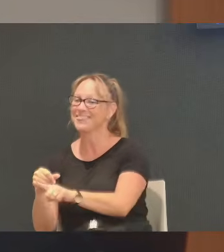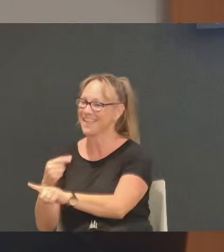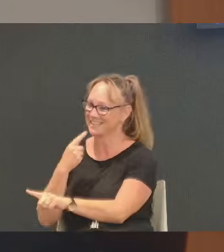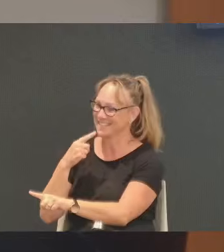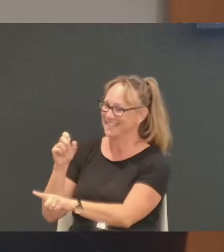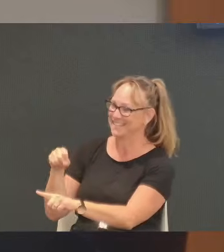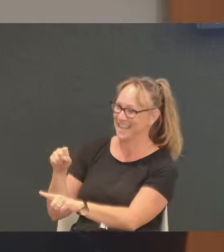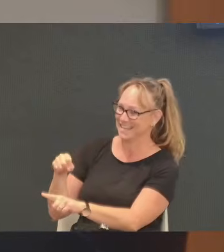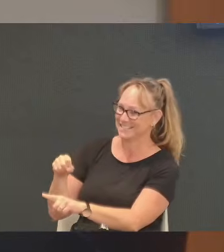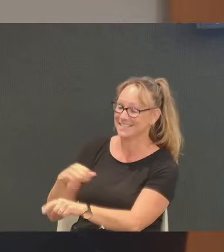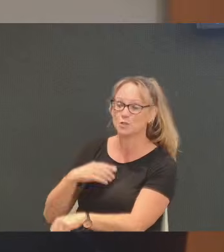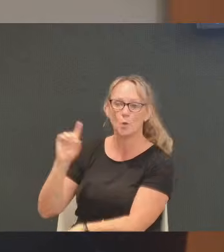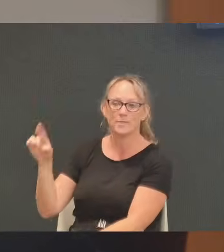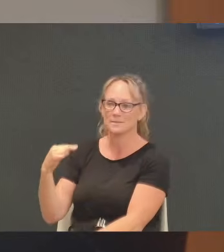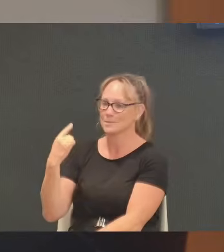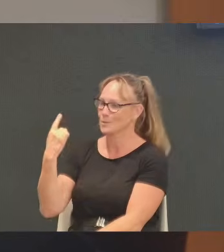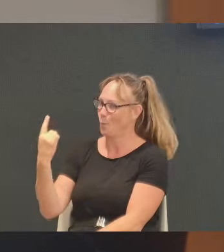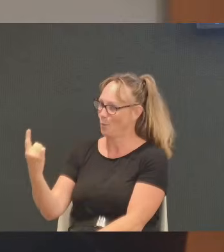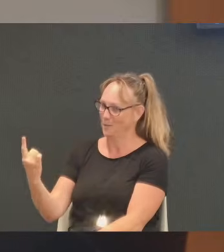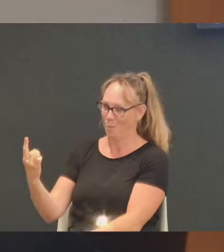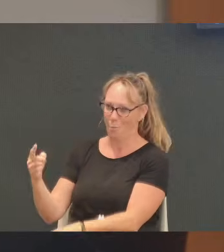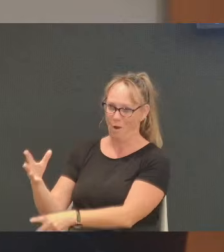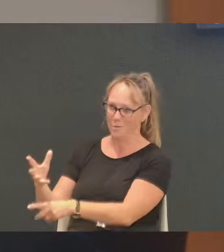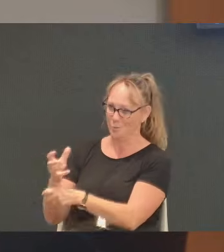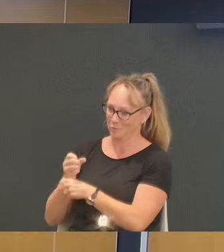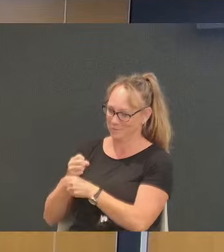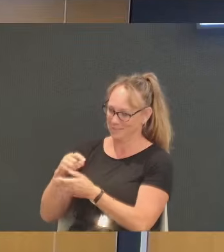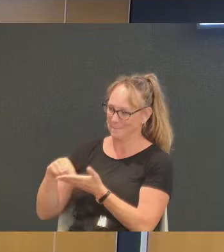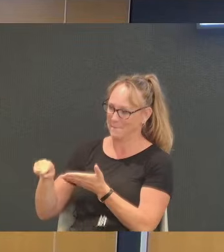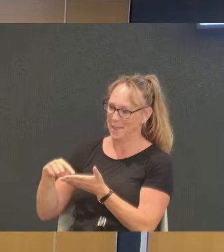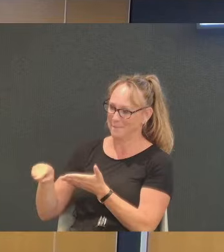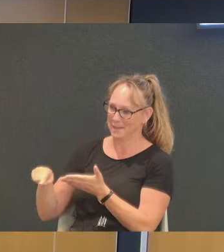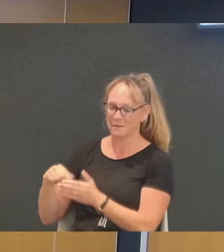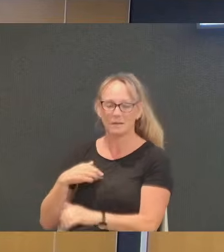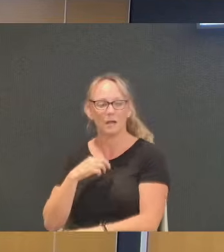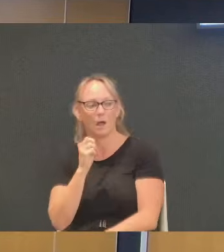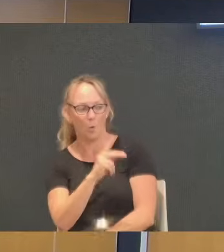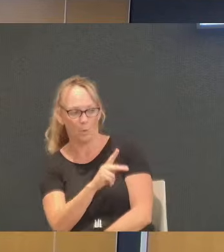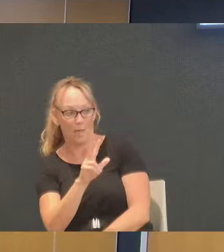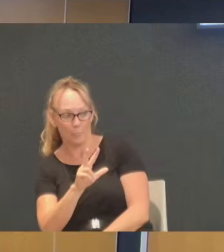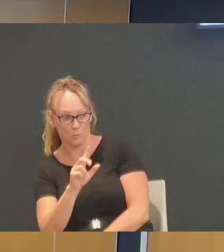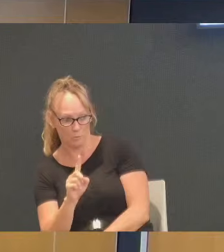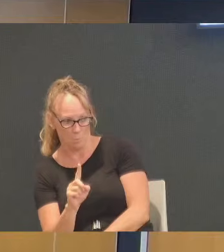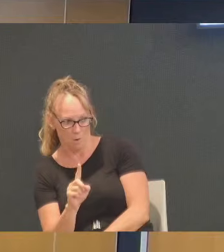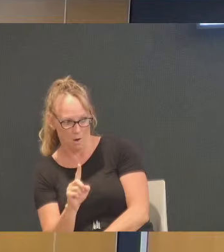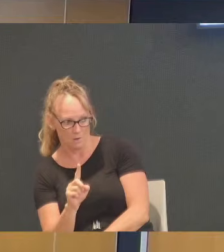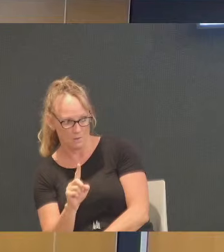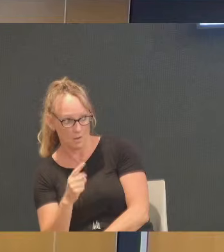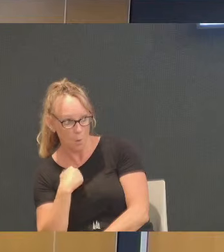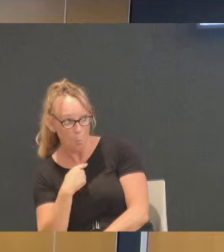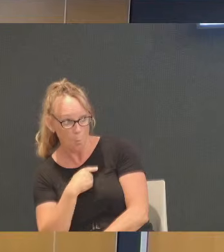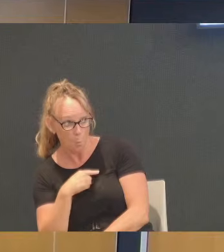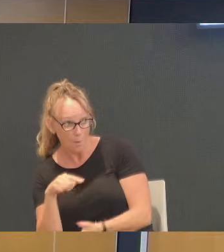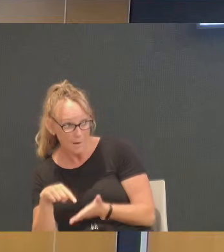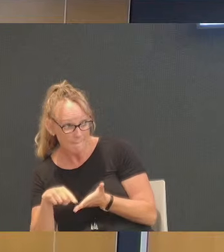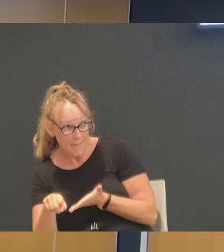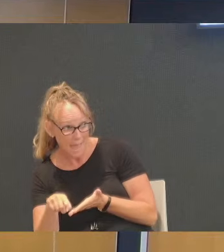be receive that sort of payment Commissioner. Okay. So 31 is we're paying for the 1.2. They